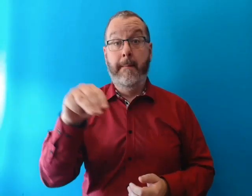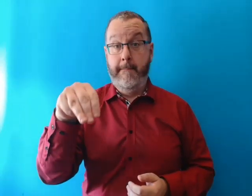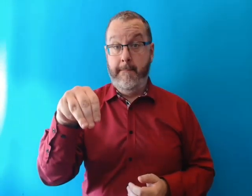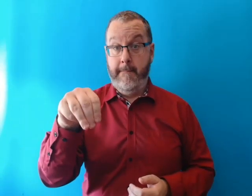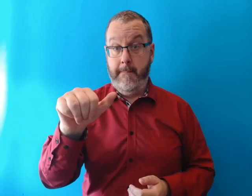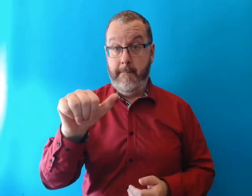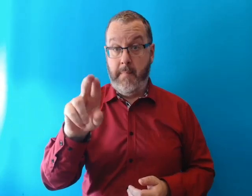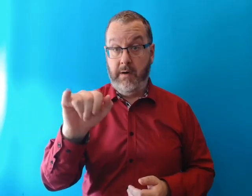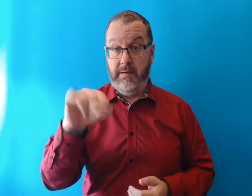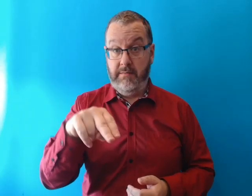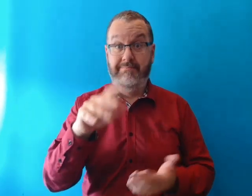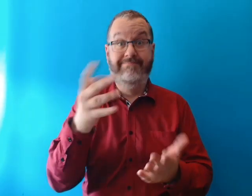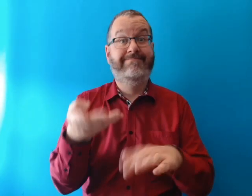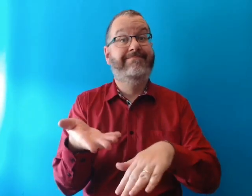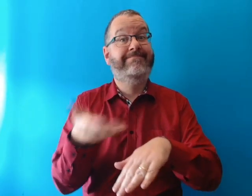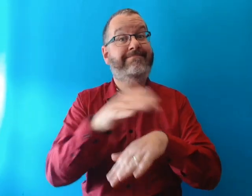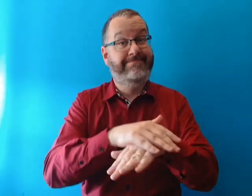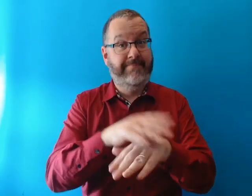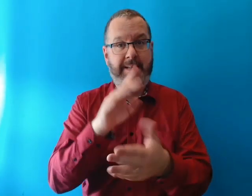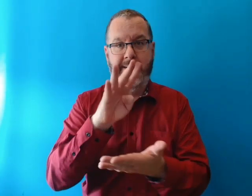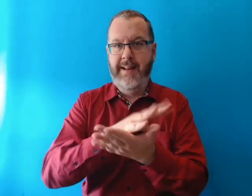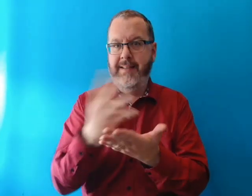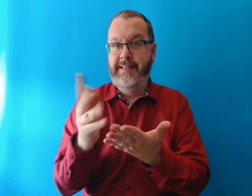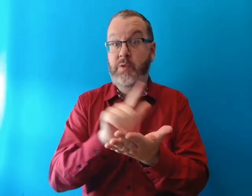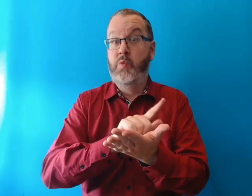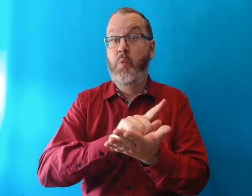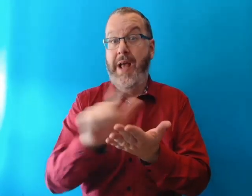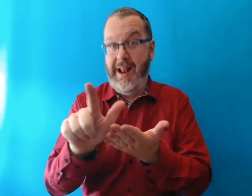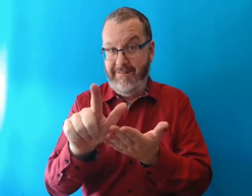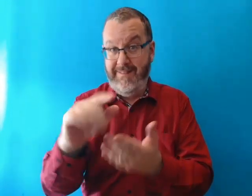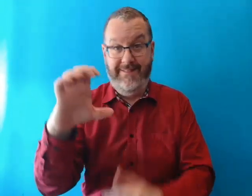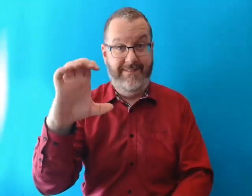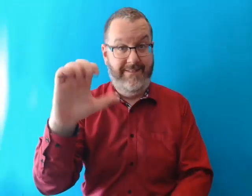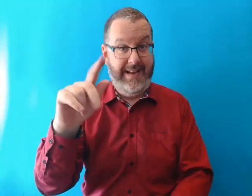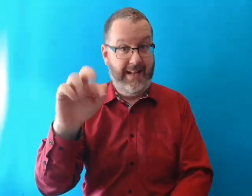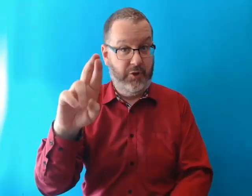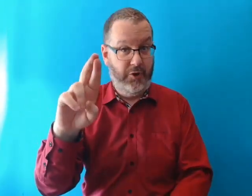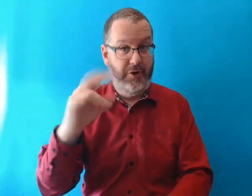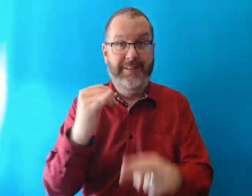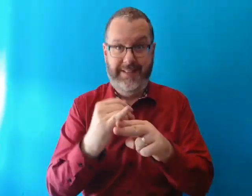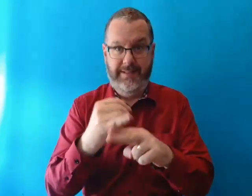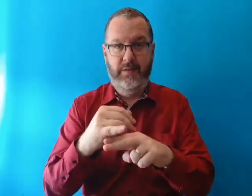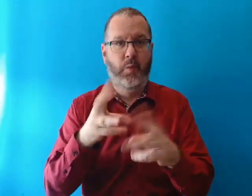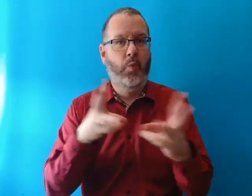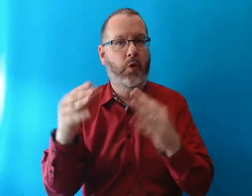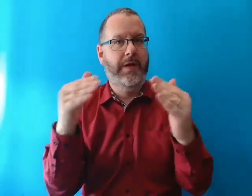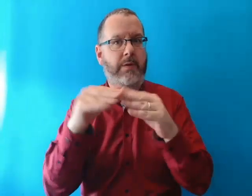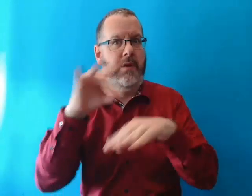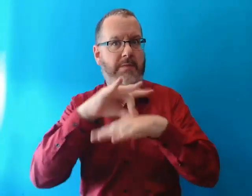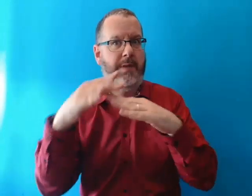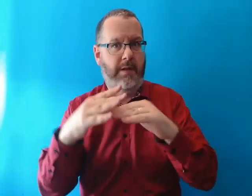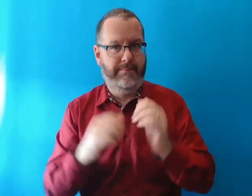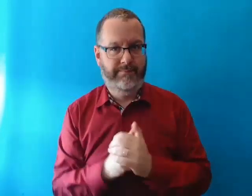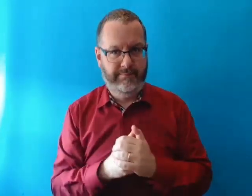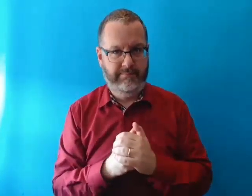Martin died in 1912 from cancer, back in the workhouse hospital.